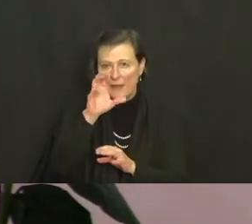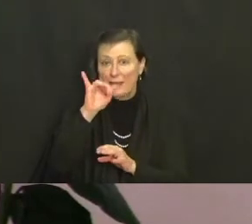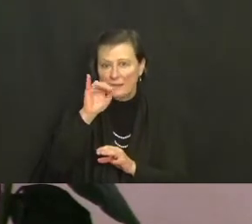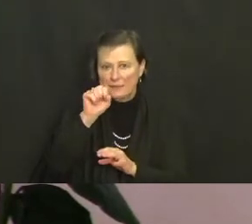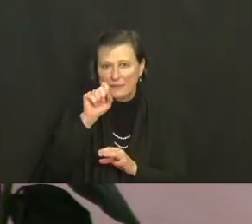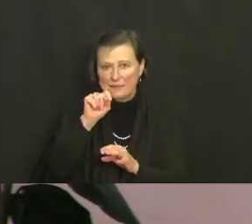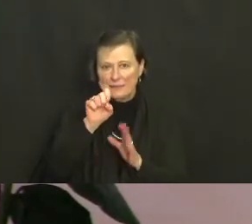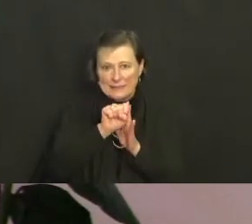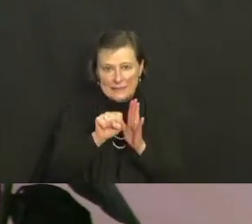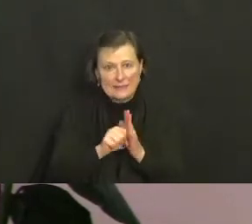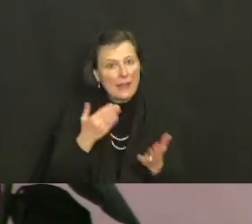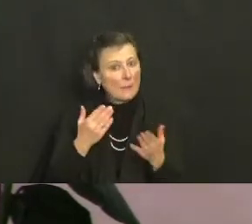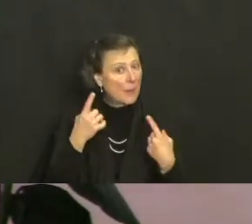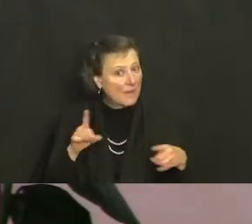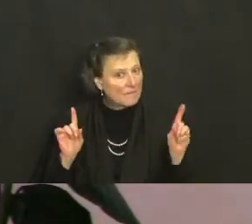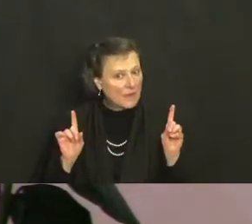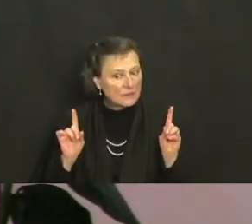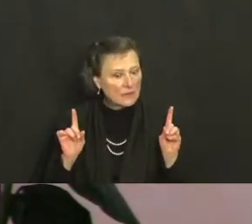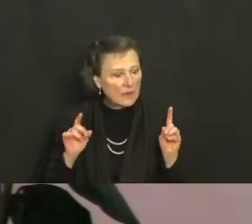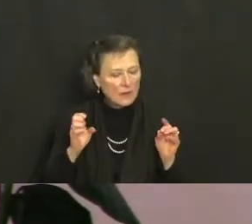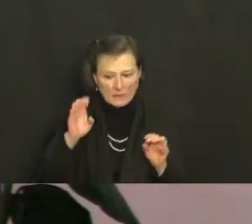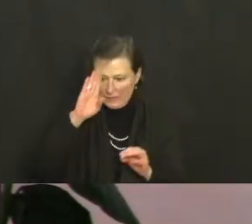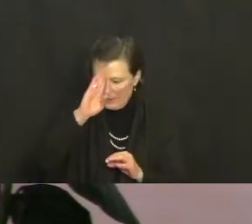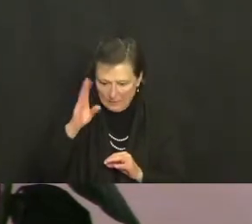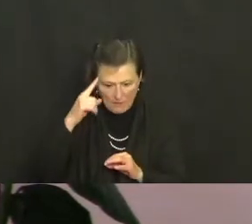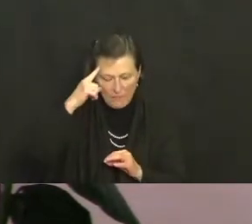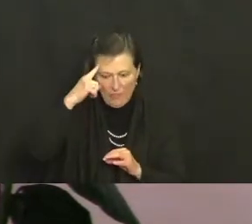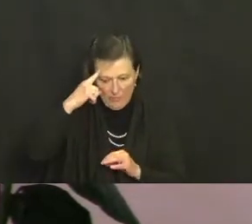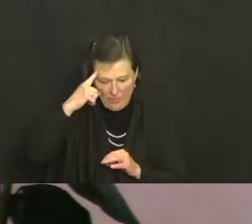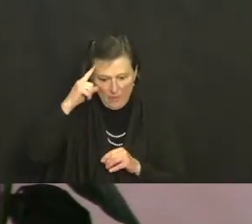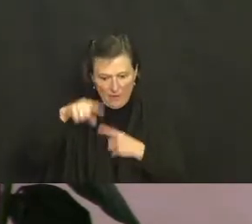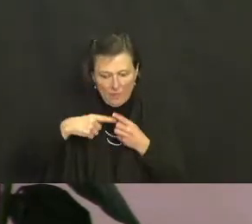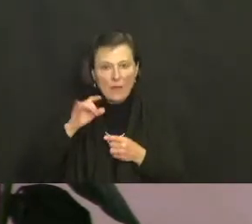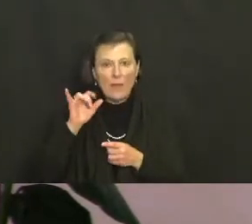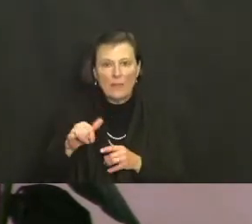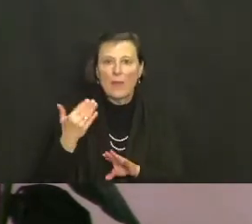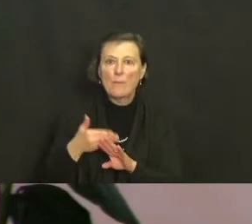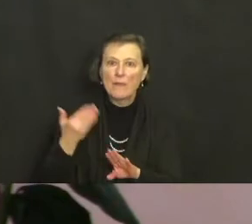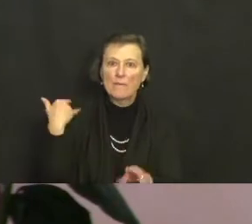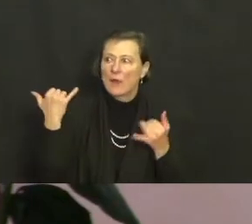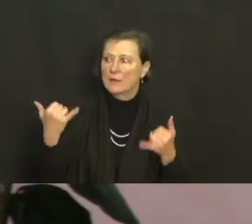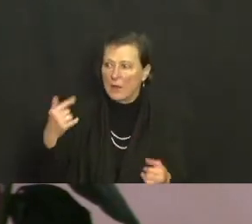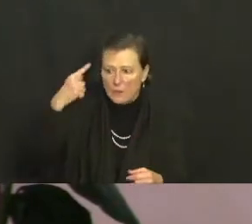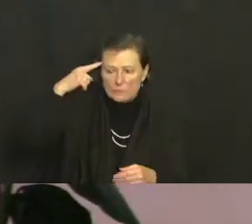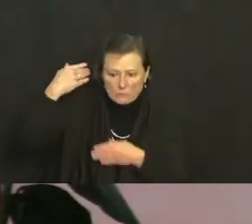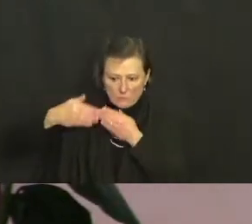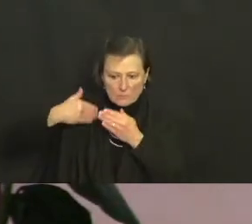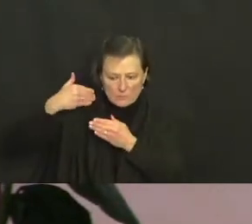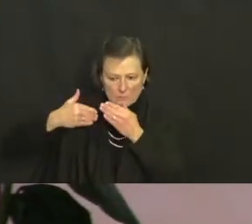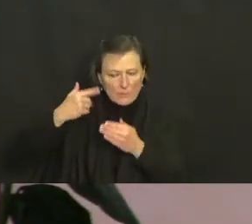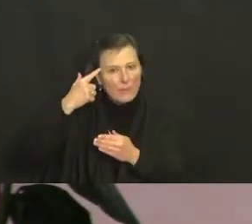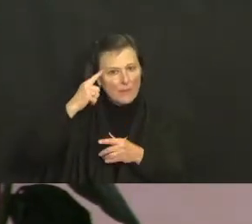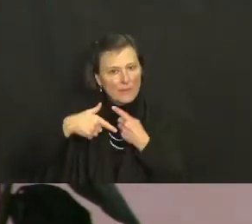effective. He had never wrapped his mind around such a concept before. And, now he began to think about it.